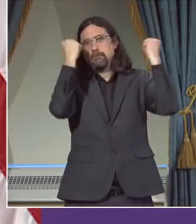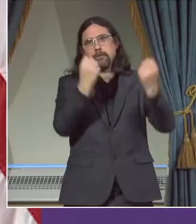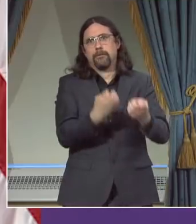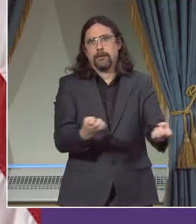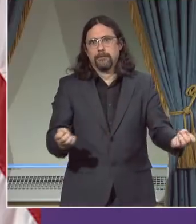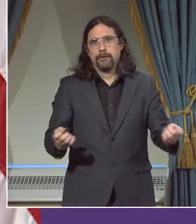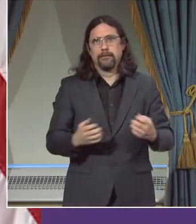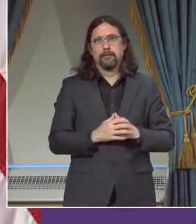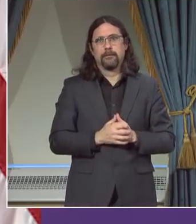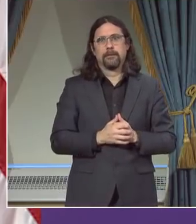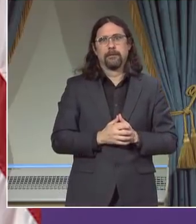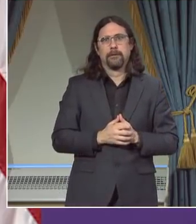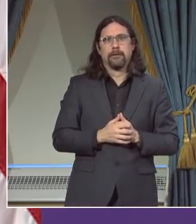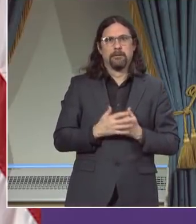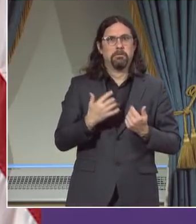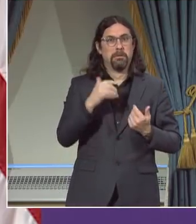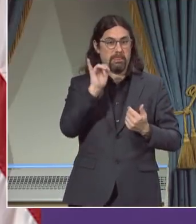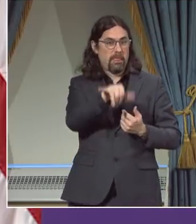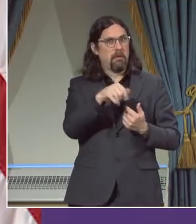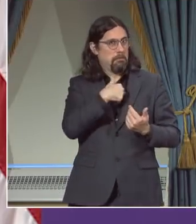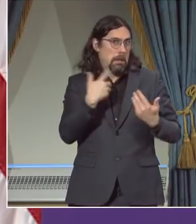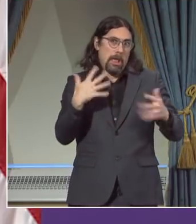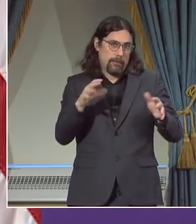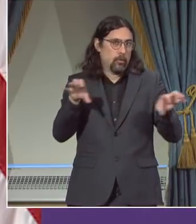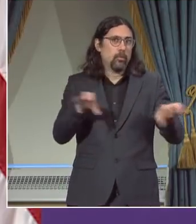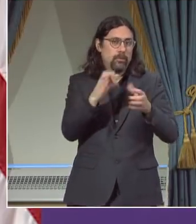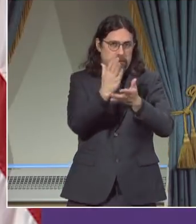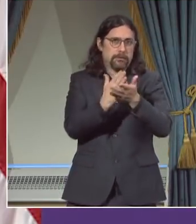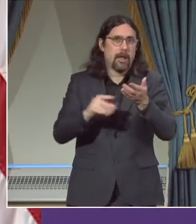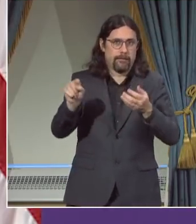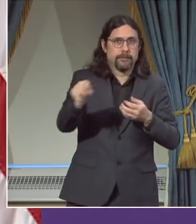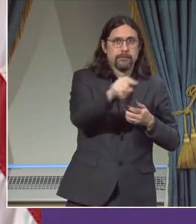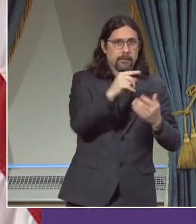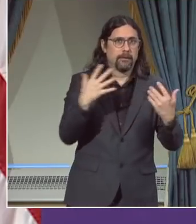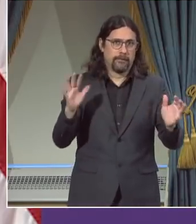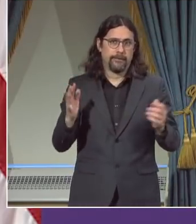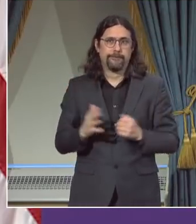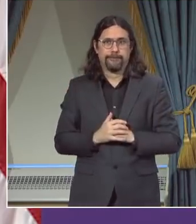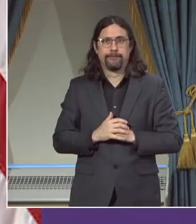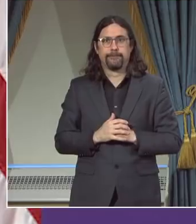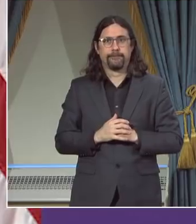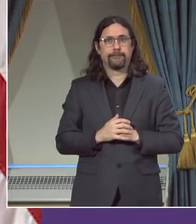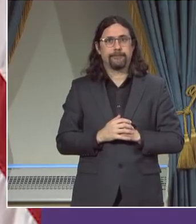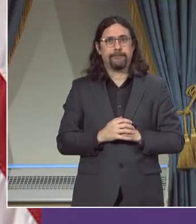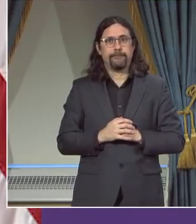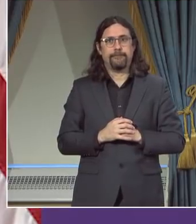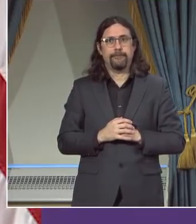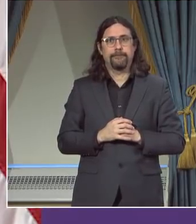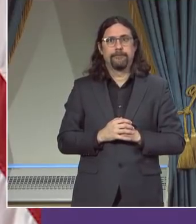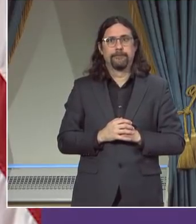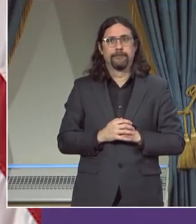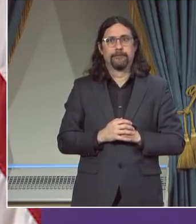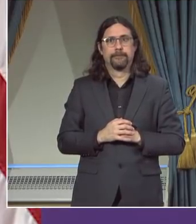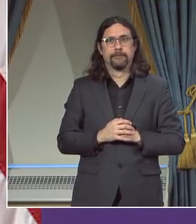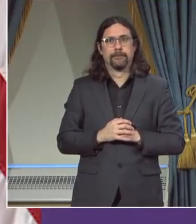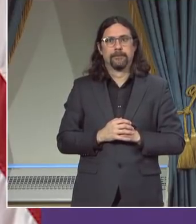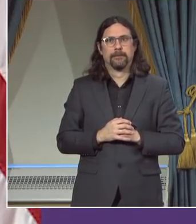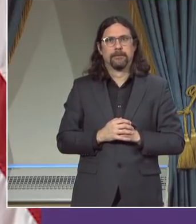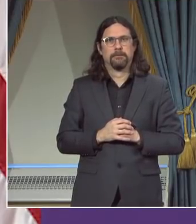EQUIPMENT OUT IMMEDIATELY. 'VWEE STARTED TO DO THAT WITH ALL THREE OF THOSE CATEGORIES. I THINK PEOPLE WI LLG TETH E MESSAGE QUICKLY. IF YOU KEEP DOING